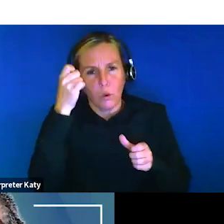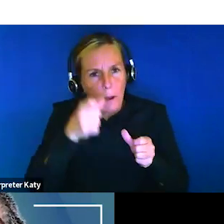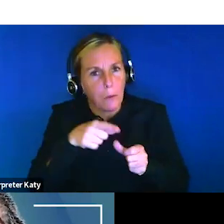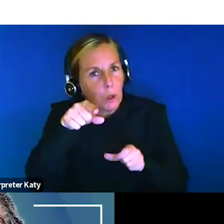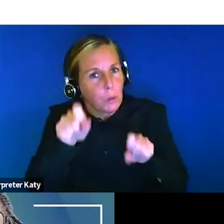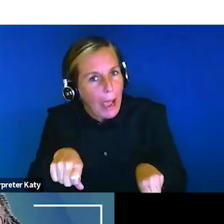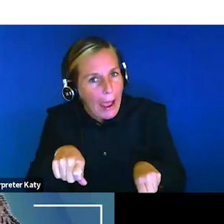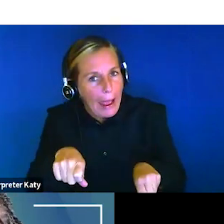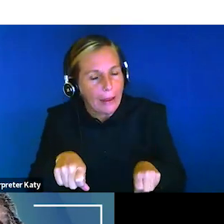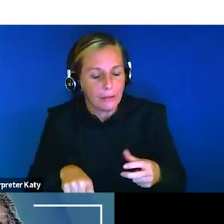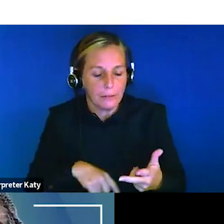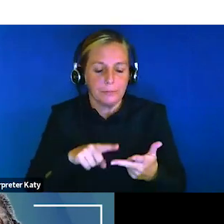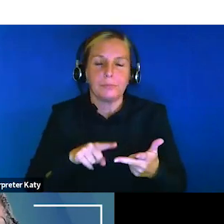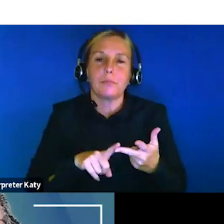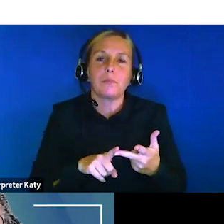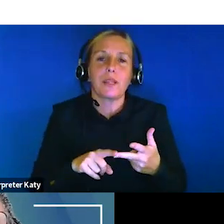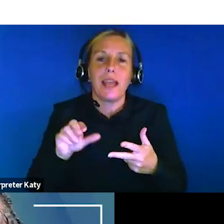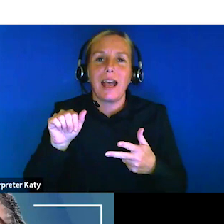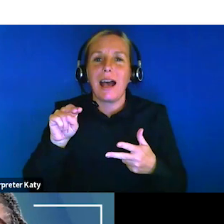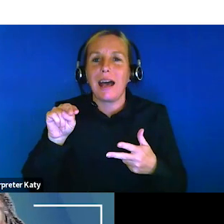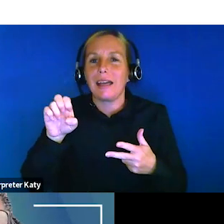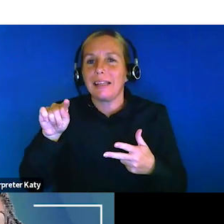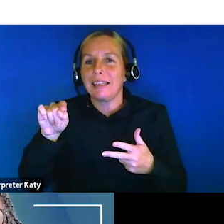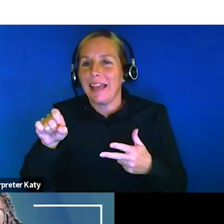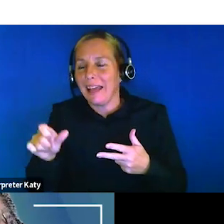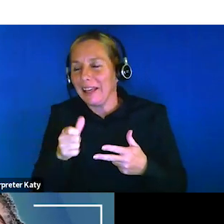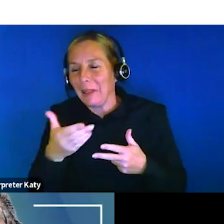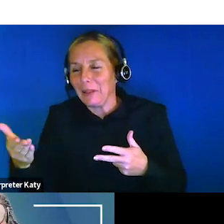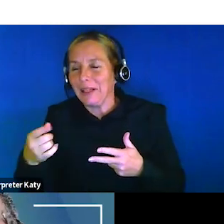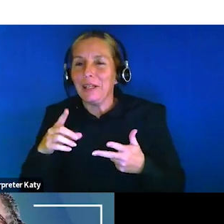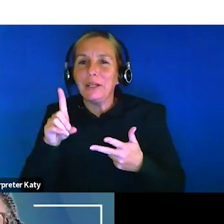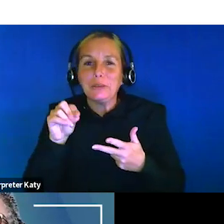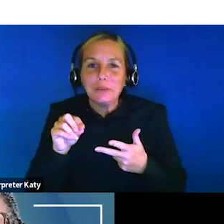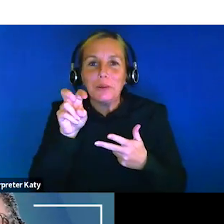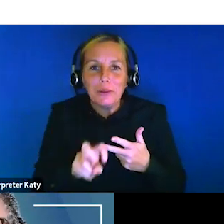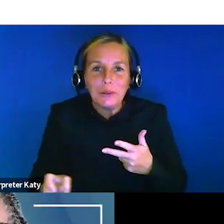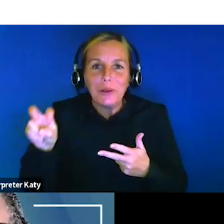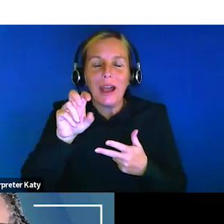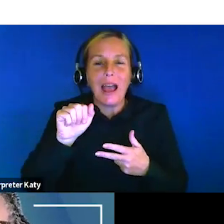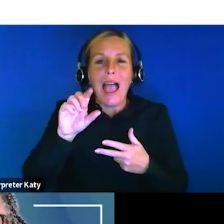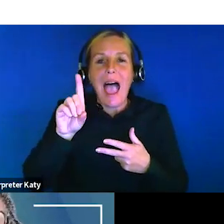do the adventurous thing. This is going to require us thinking outside of the box,